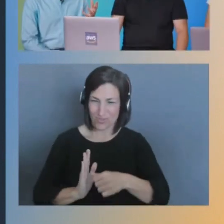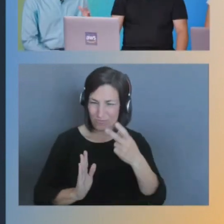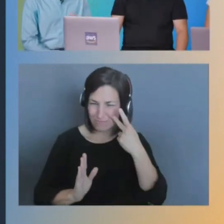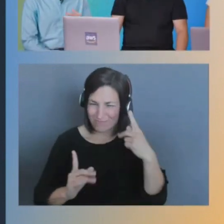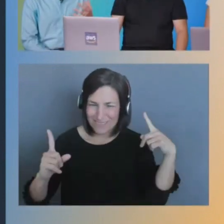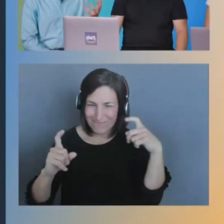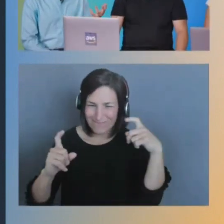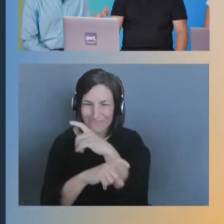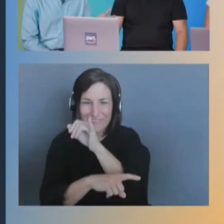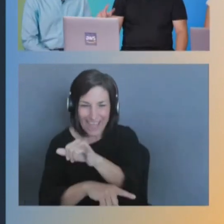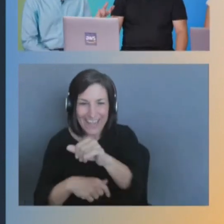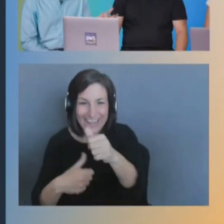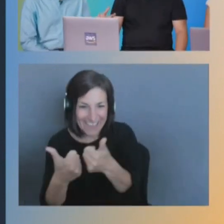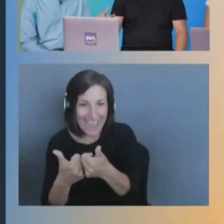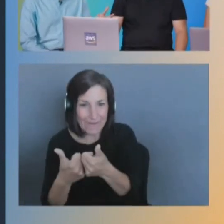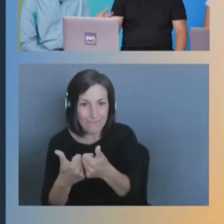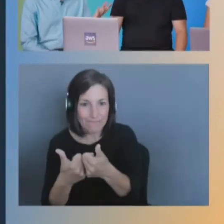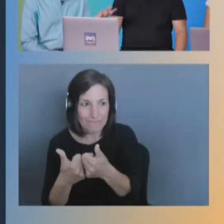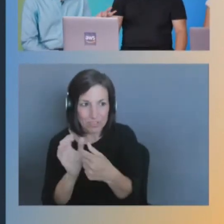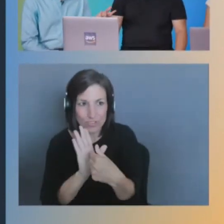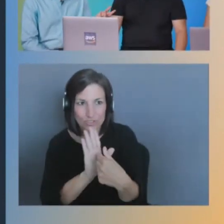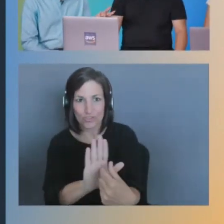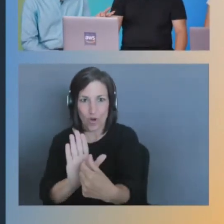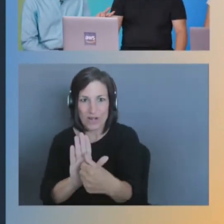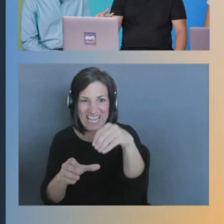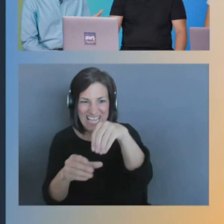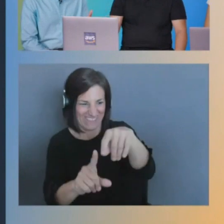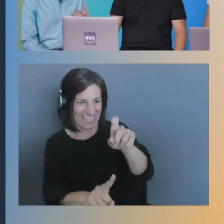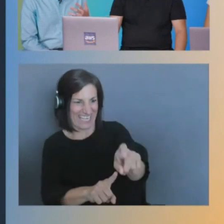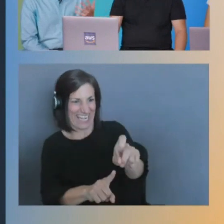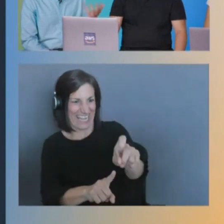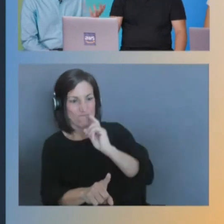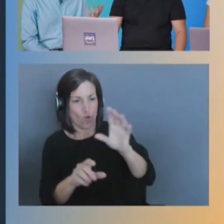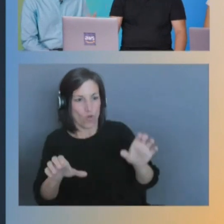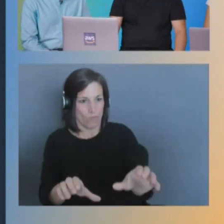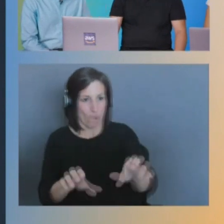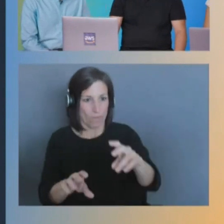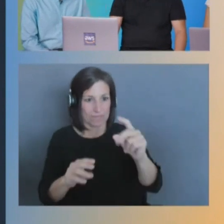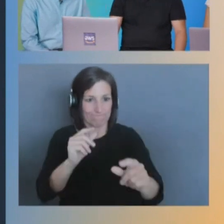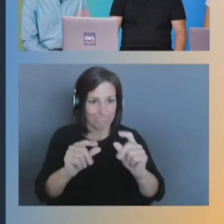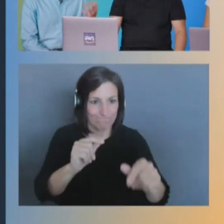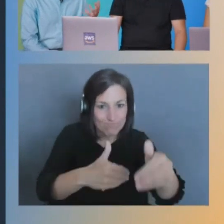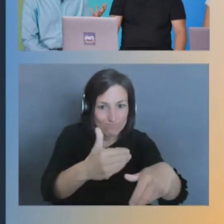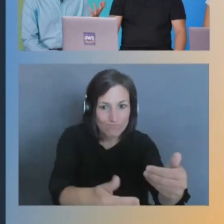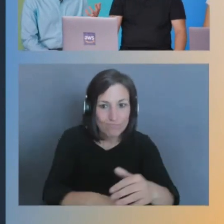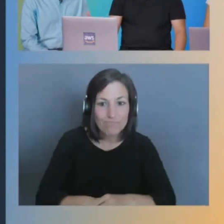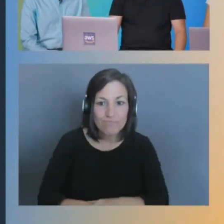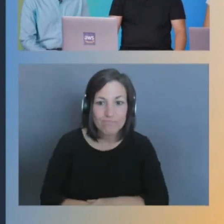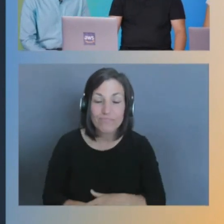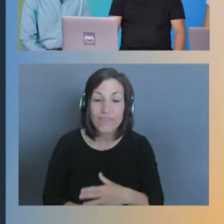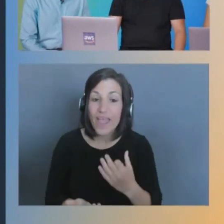which is reflected in the need for the performance. Anybody who has talked about latency and performance,